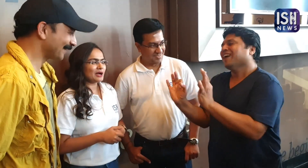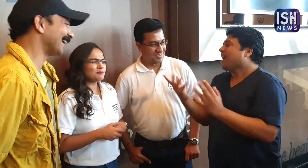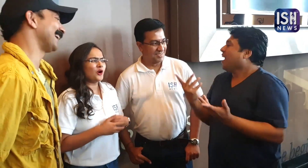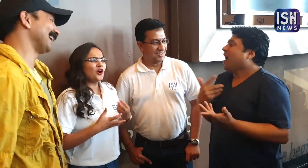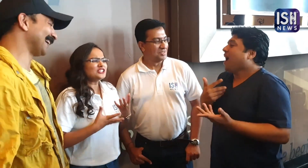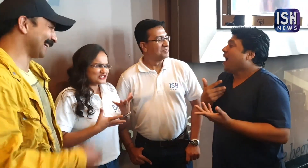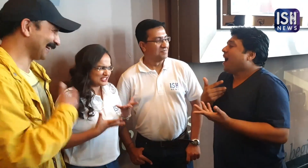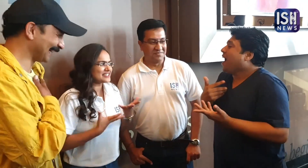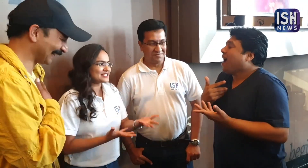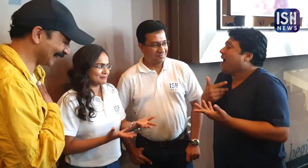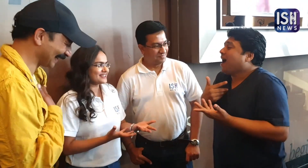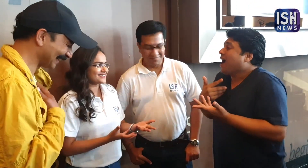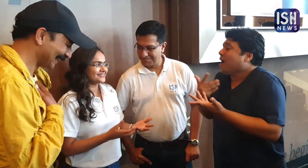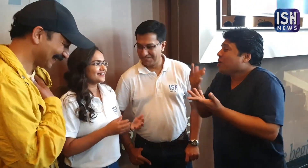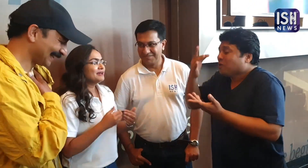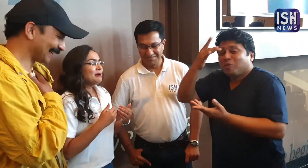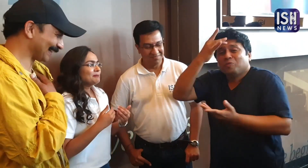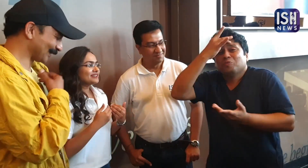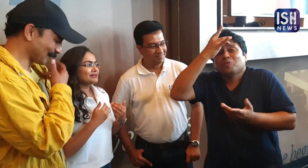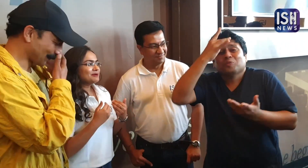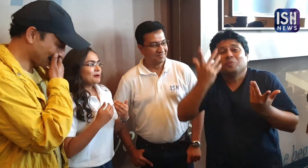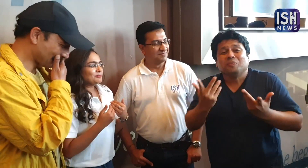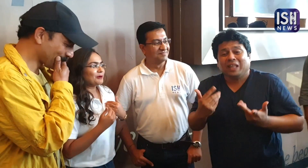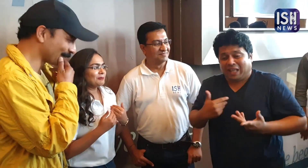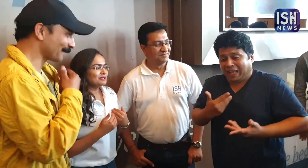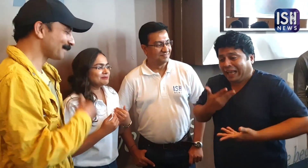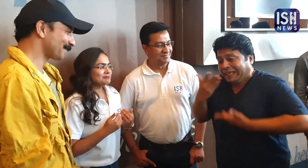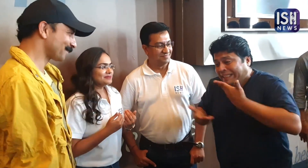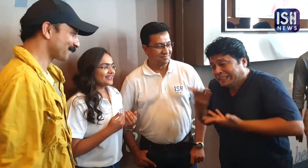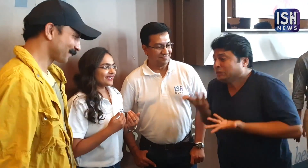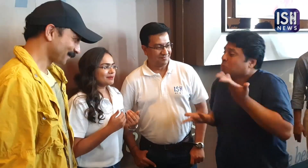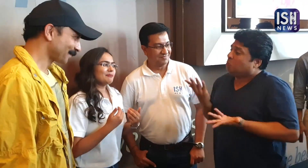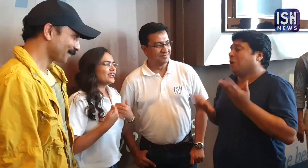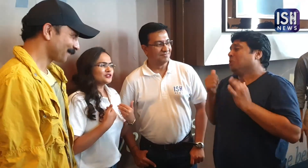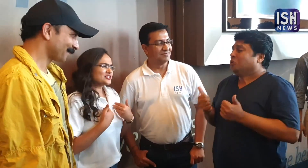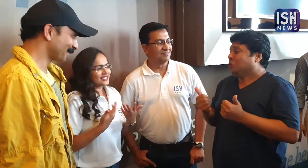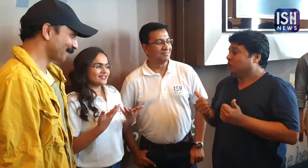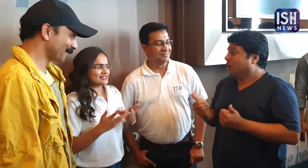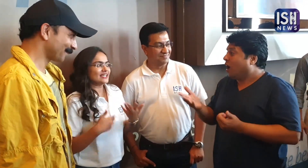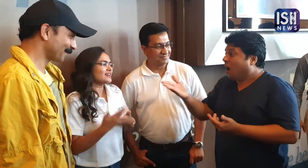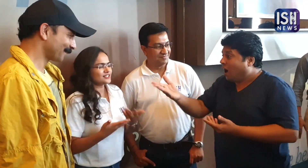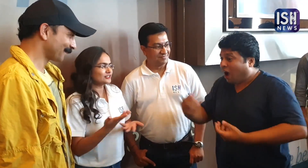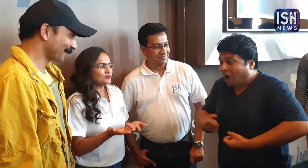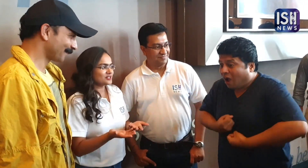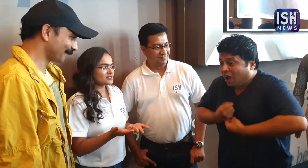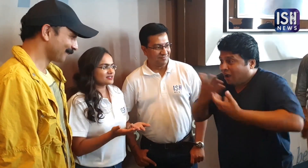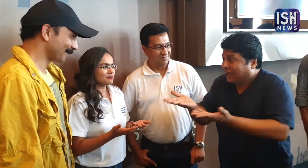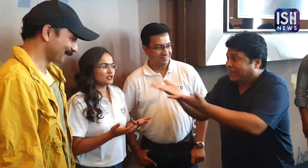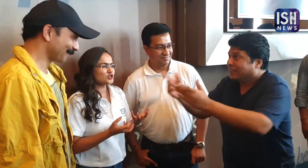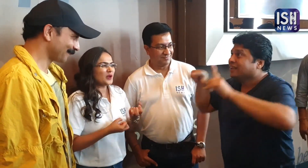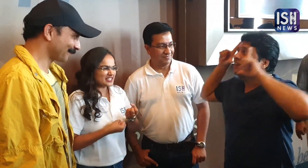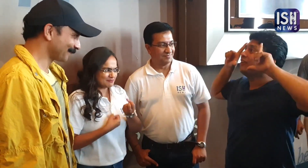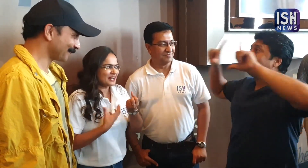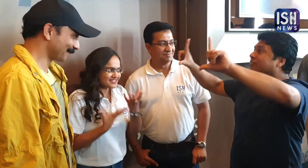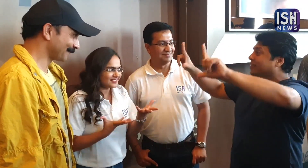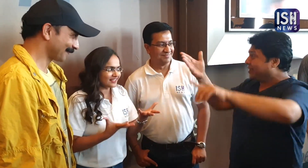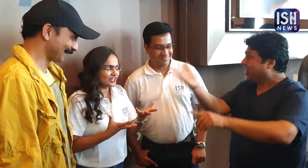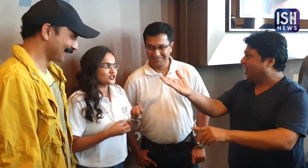I have no problem in teaching but the other person has to deliver the right expressions.